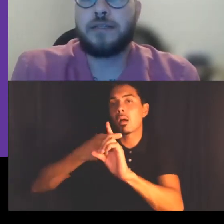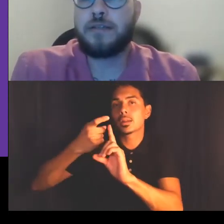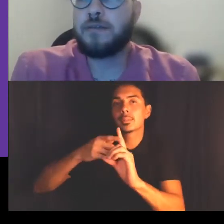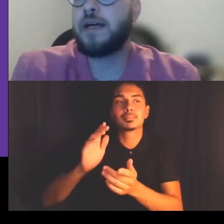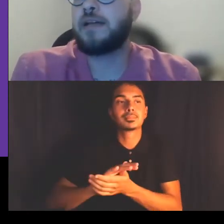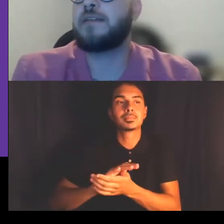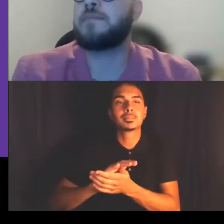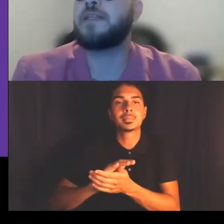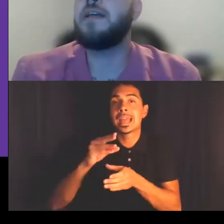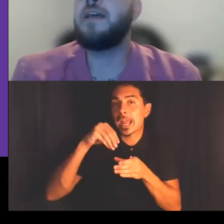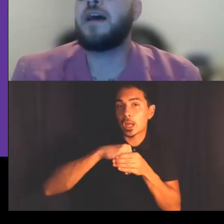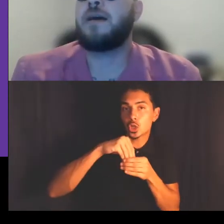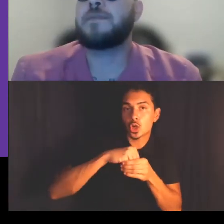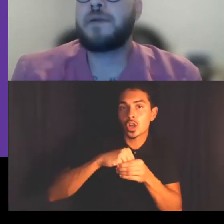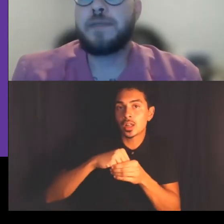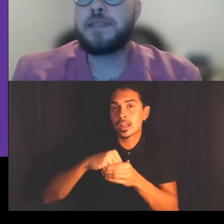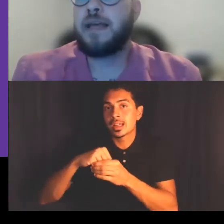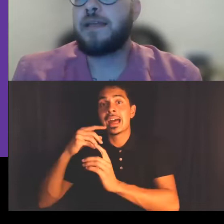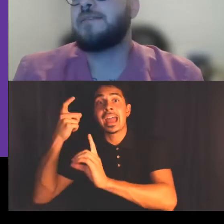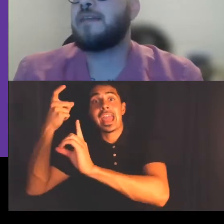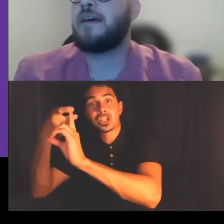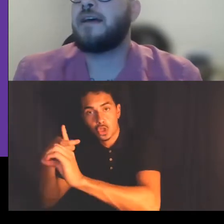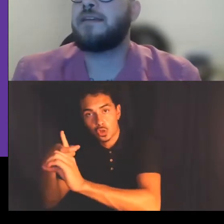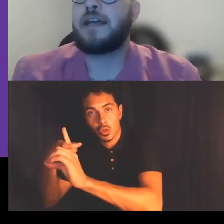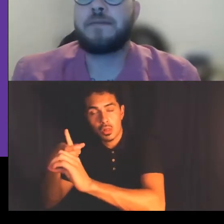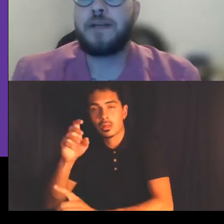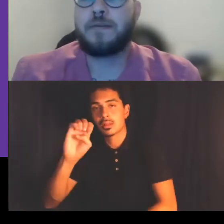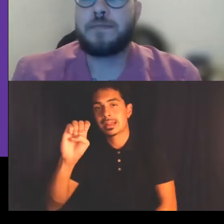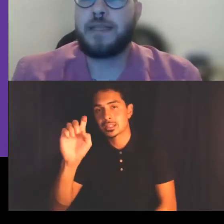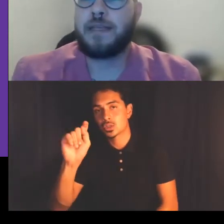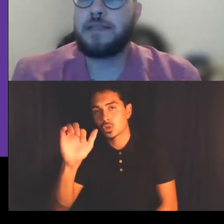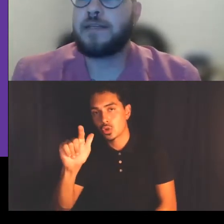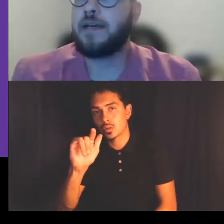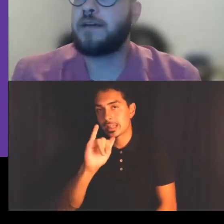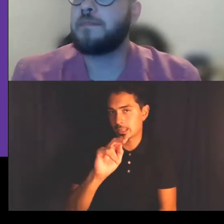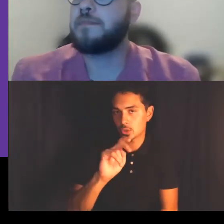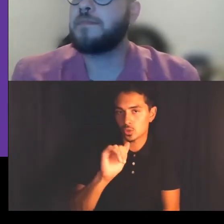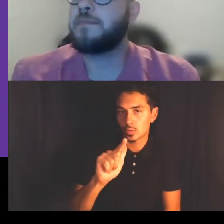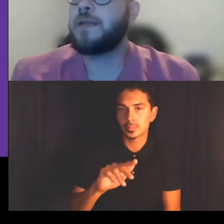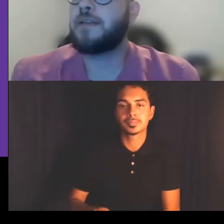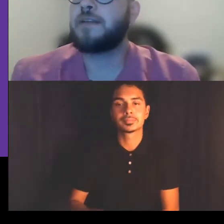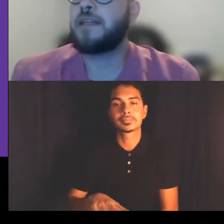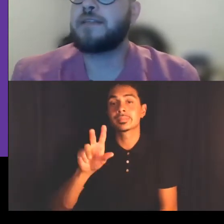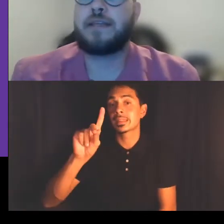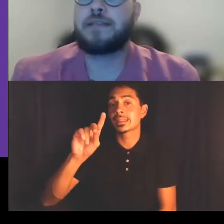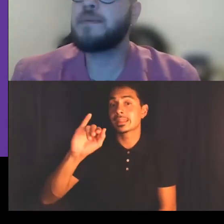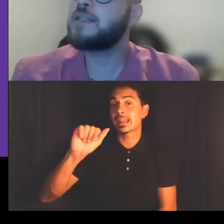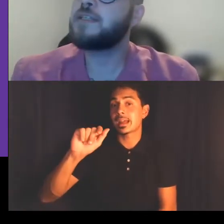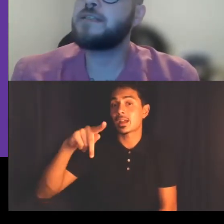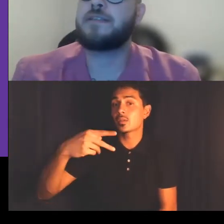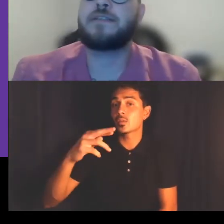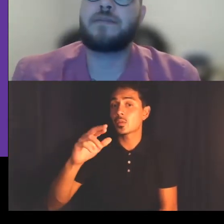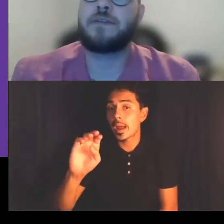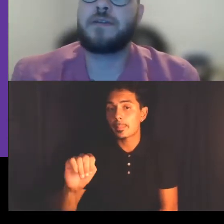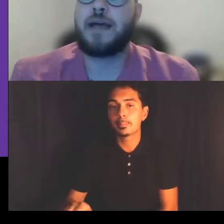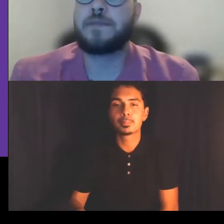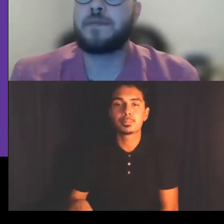and internal condoms, spermicides, diaphragms, and other things like sponges and cervical caps